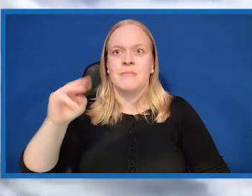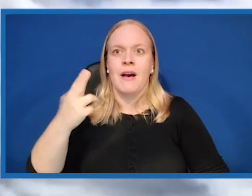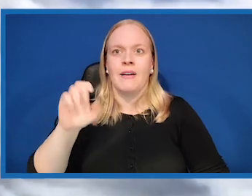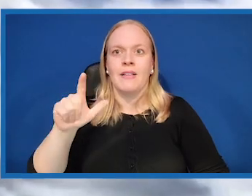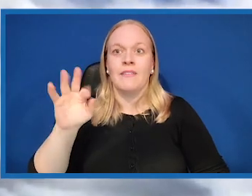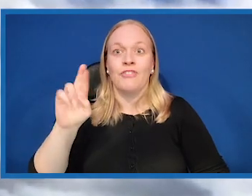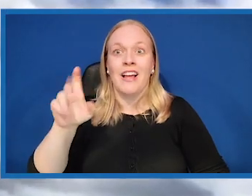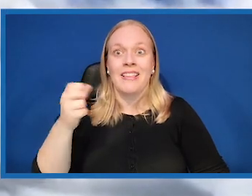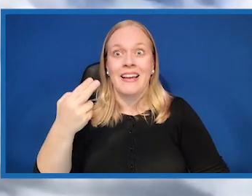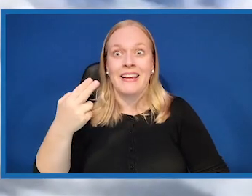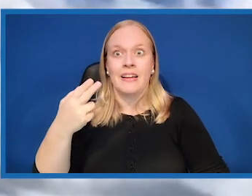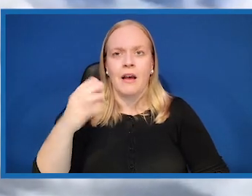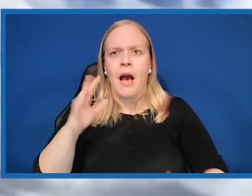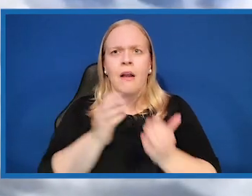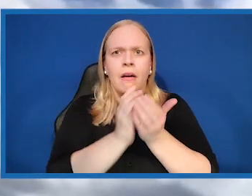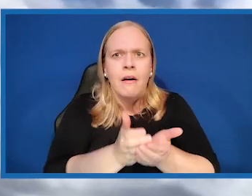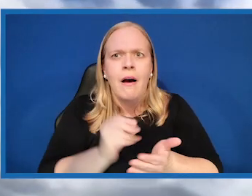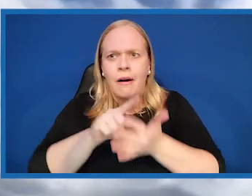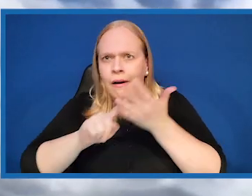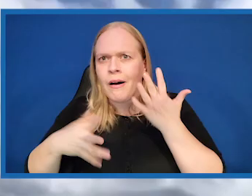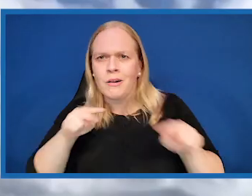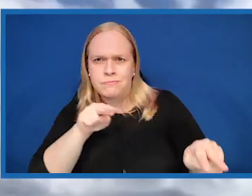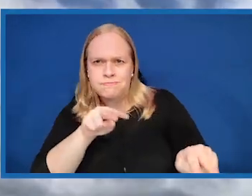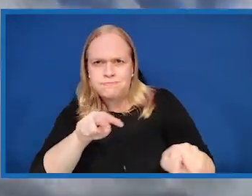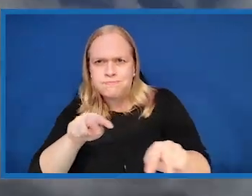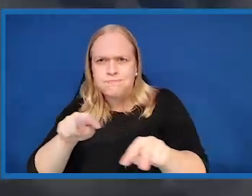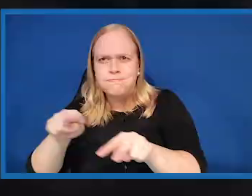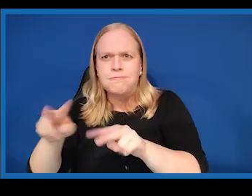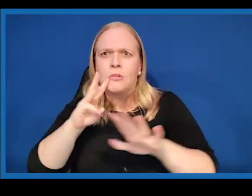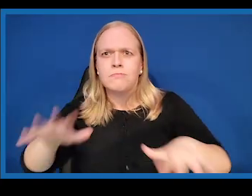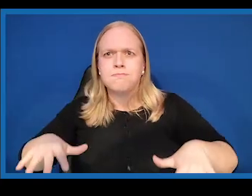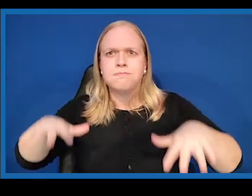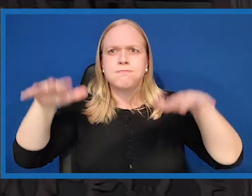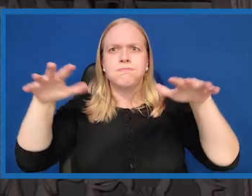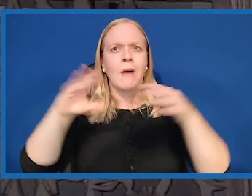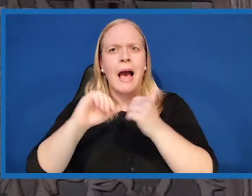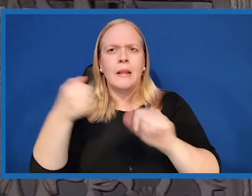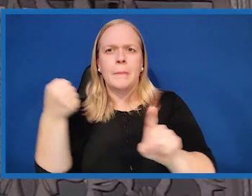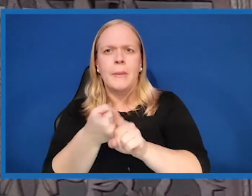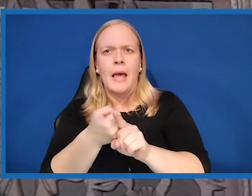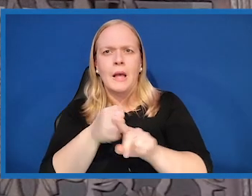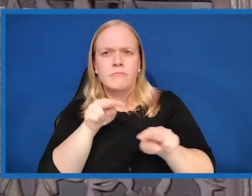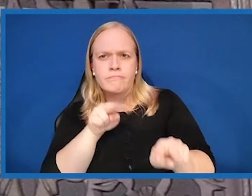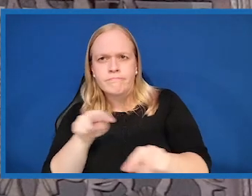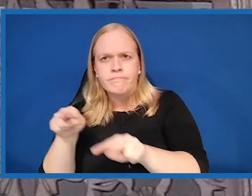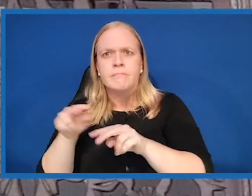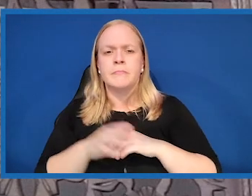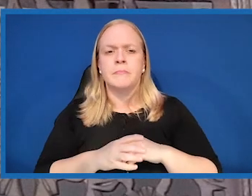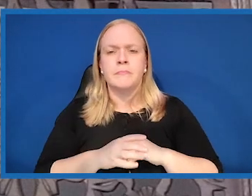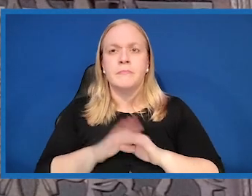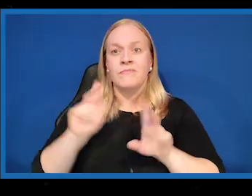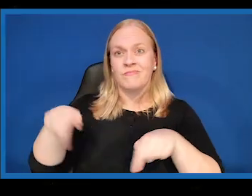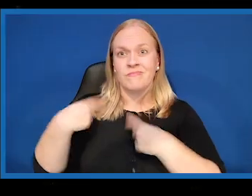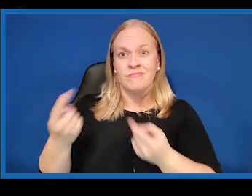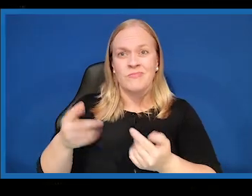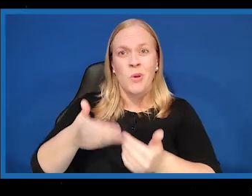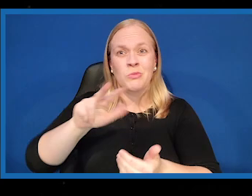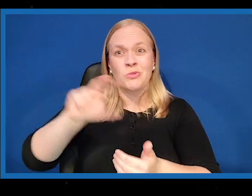AND THE AFFECTS OF RISING SEAS. OVER THE COURSE OF NEARLY THREE DECADES, A SERIES OF SATELLITES